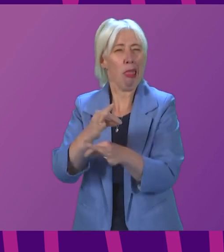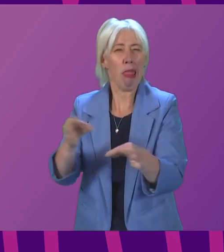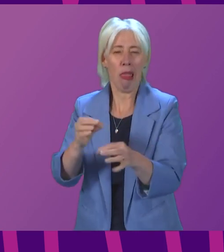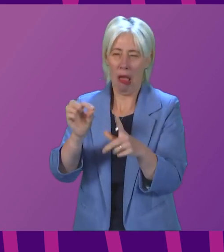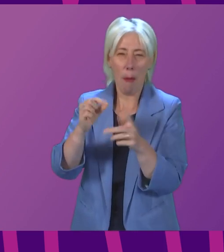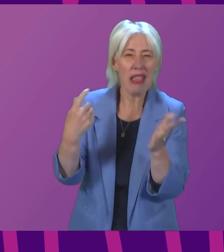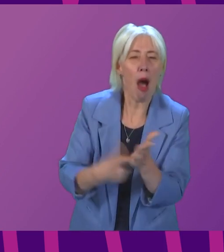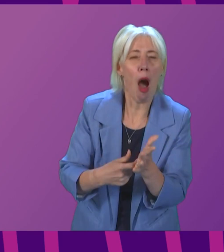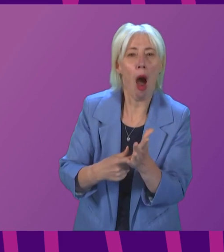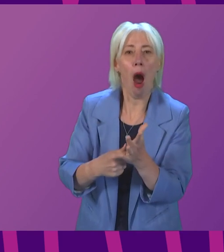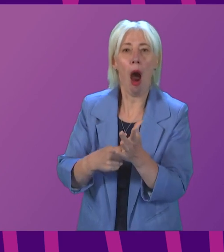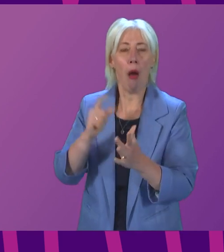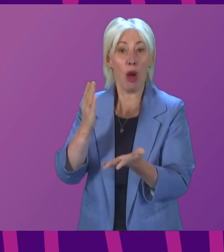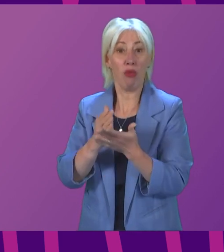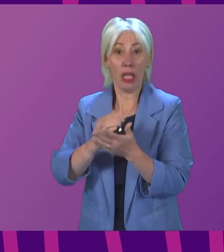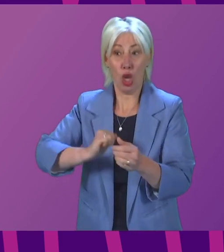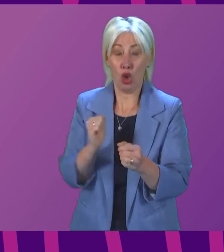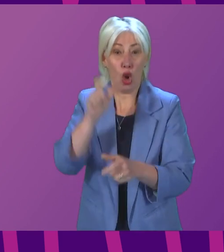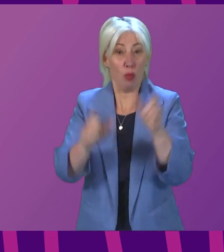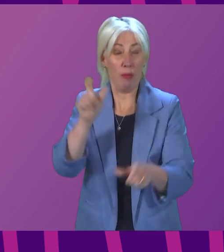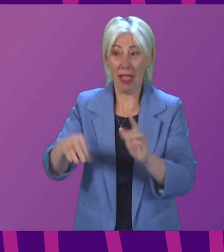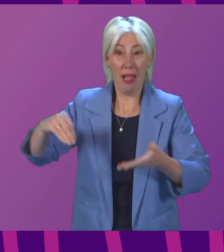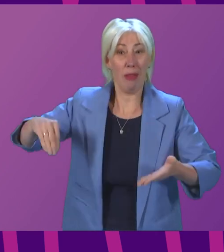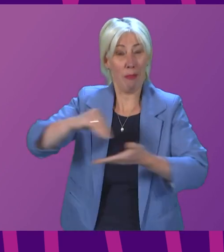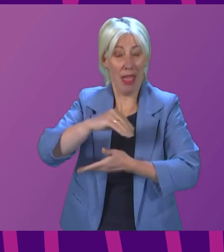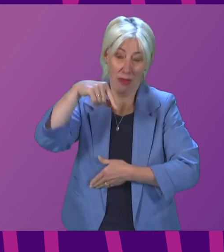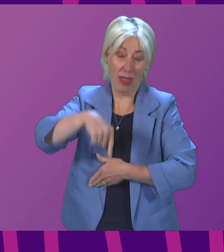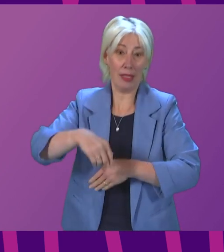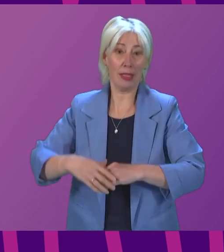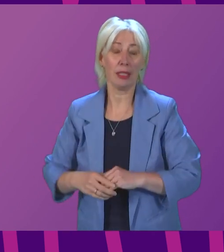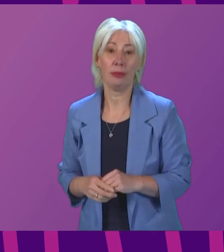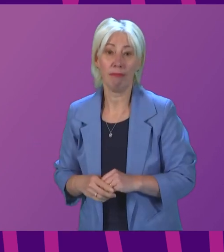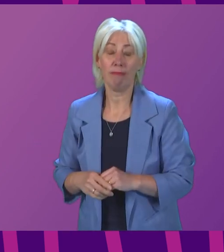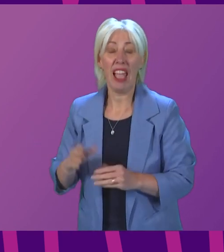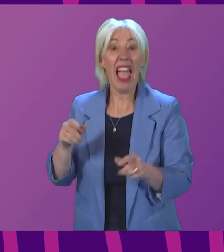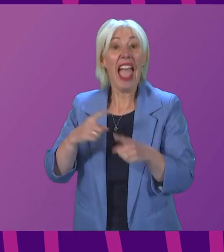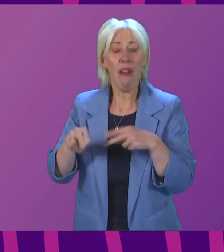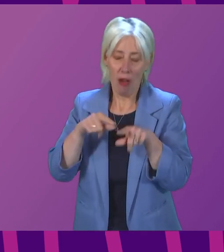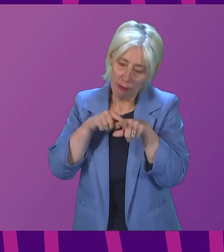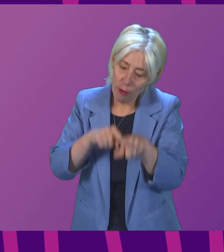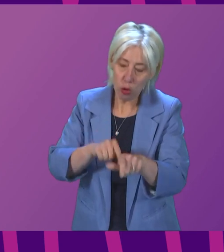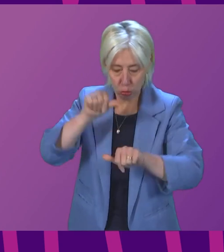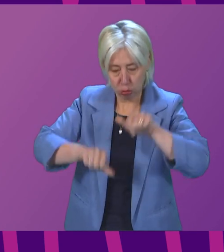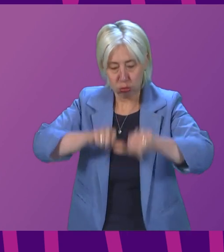Nicola Sturgeon says that what happened was normal and was done by the book, but Audit Scotland says the opposite.